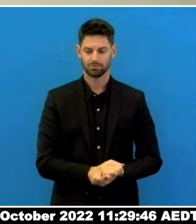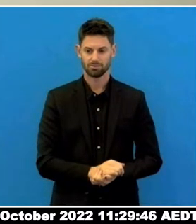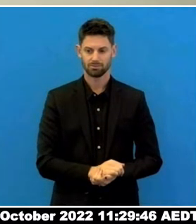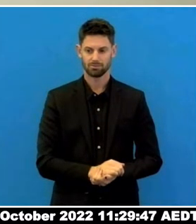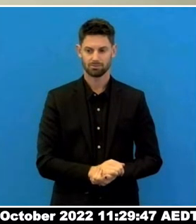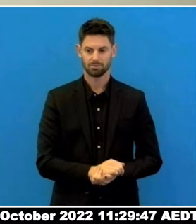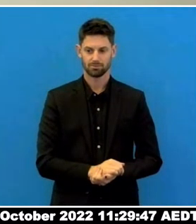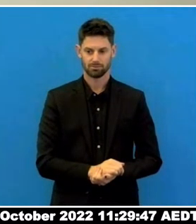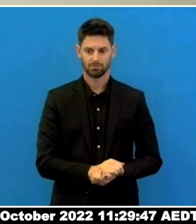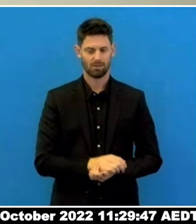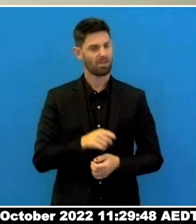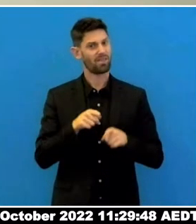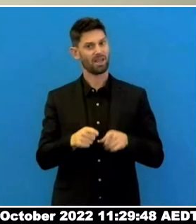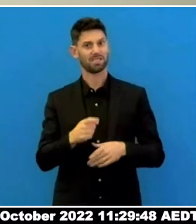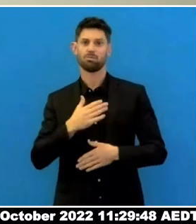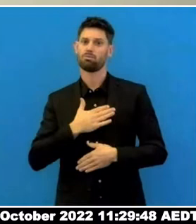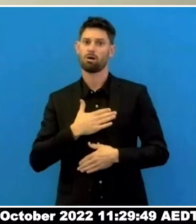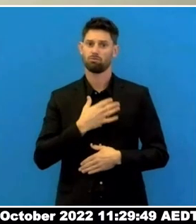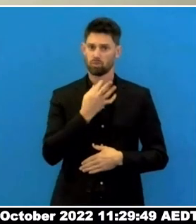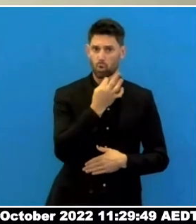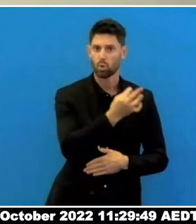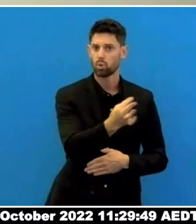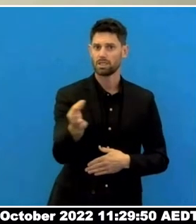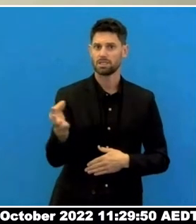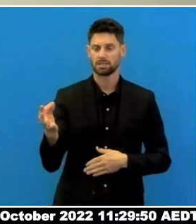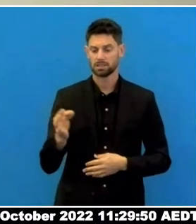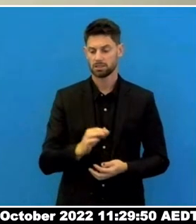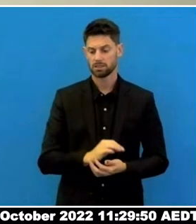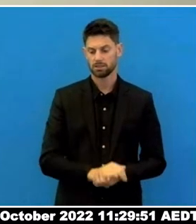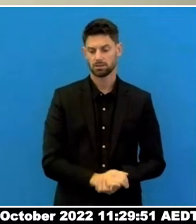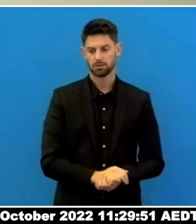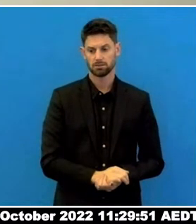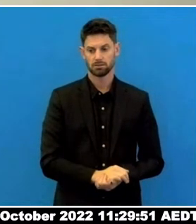I need these other government government.